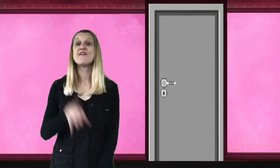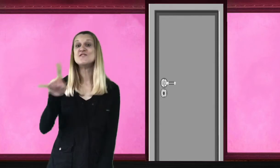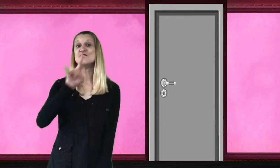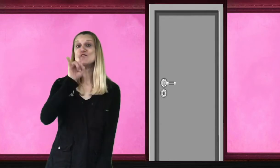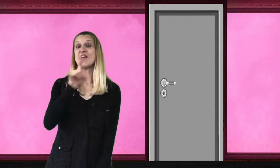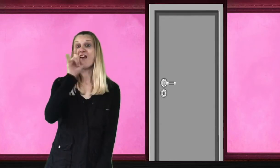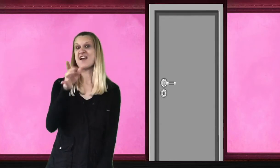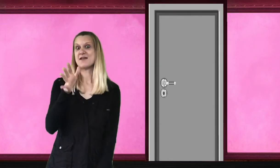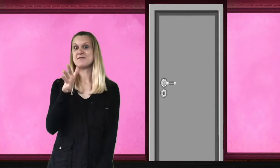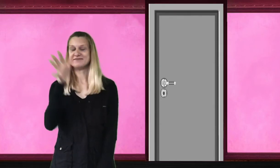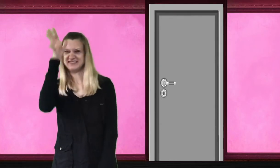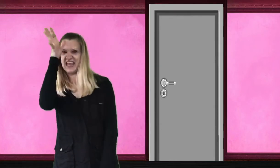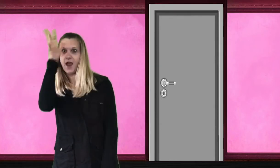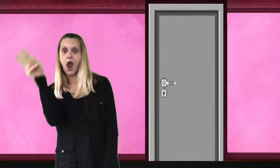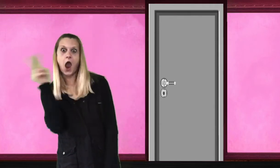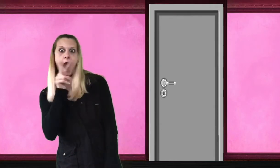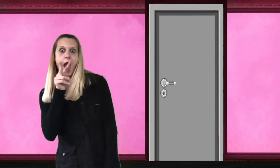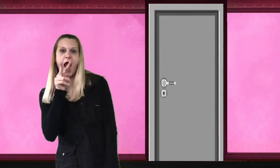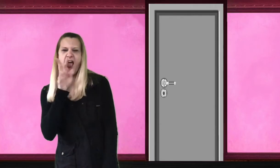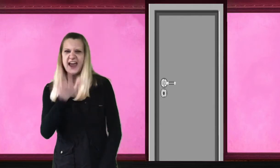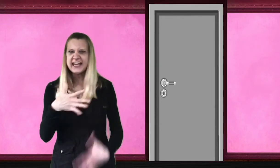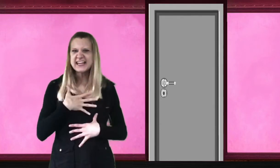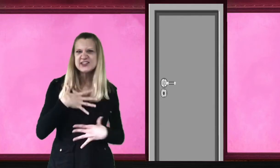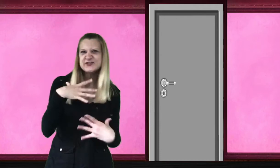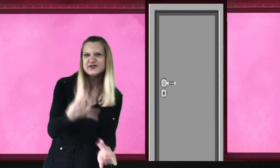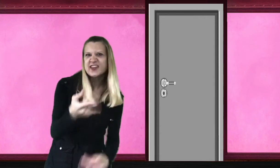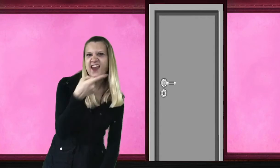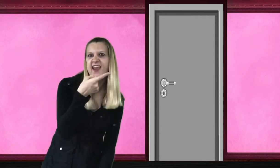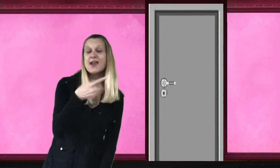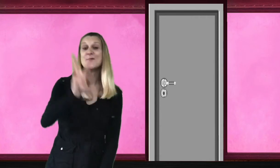"Now that sounds a bit more interesting," said Mr. Salt, Veruca’s father.